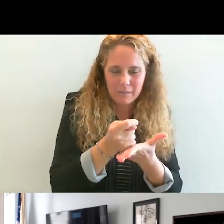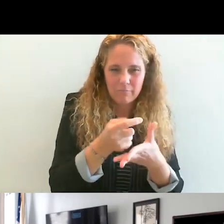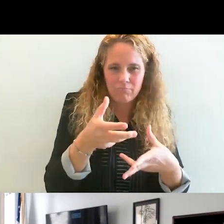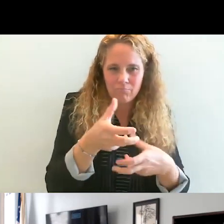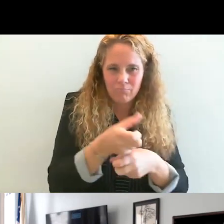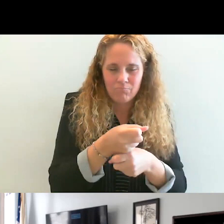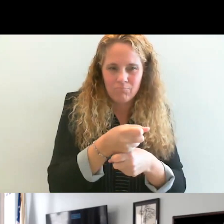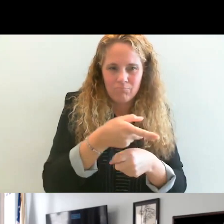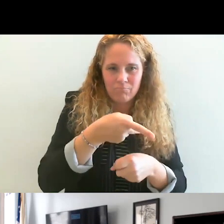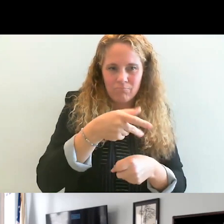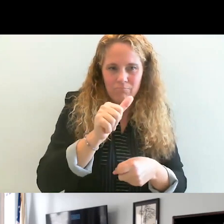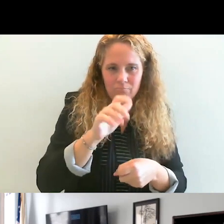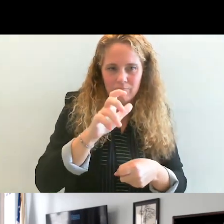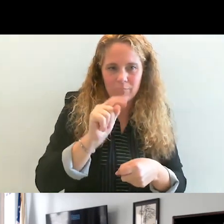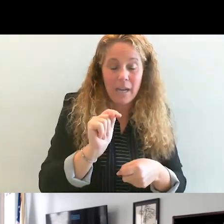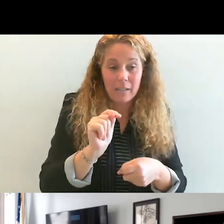WE ARE 1 OF 2 STATES.